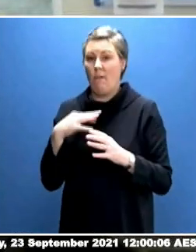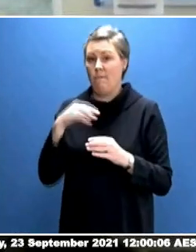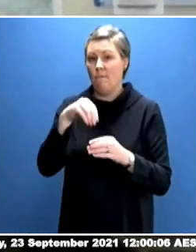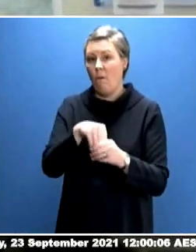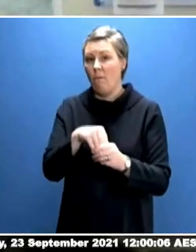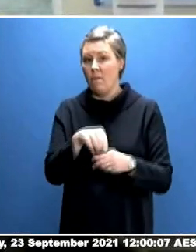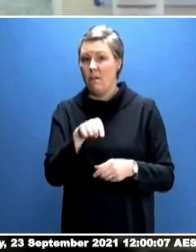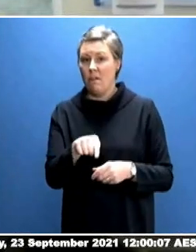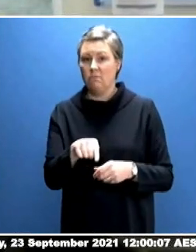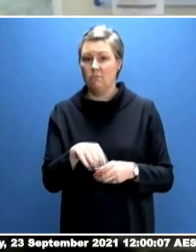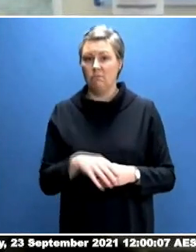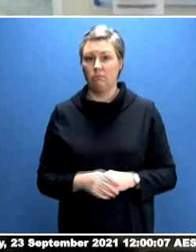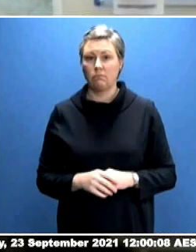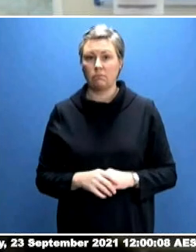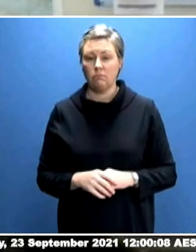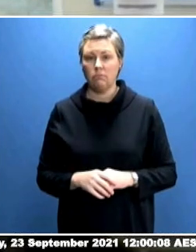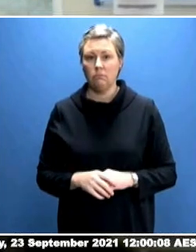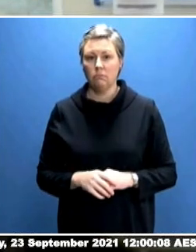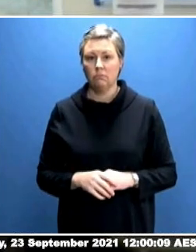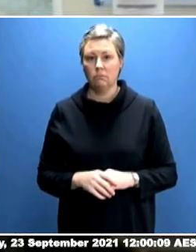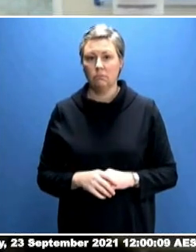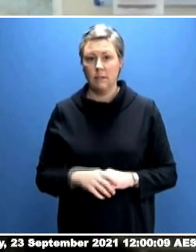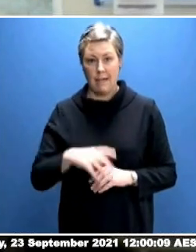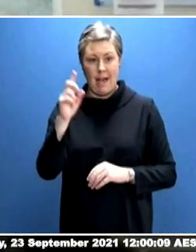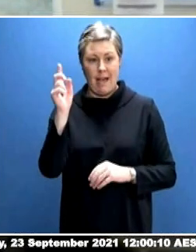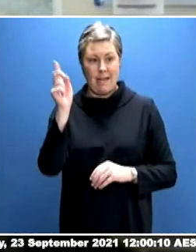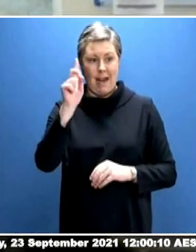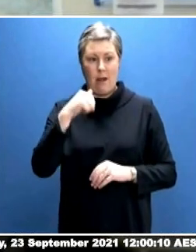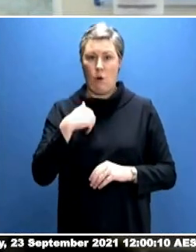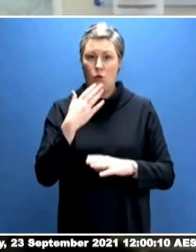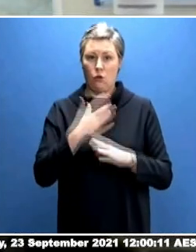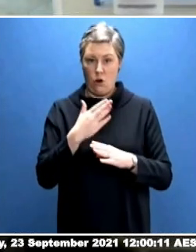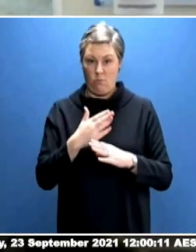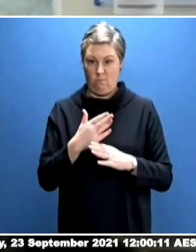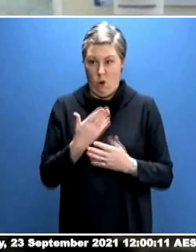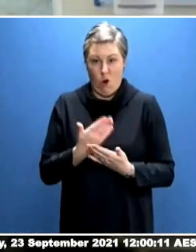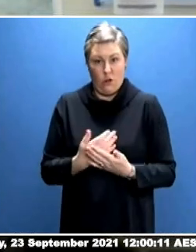Currently my role is coordinating community justice